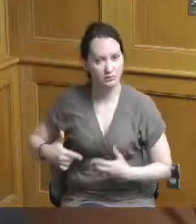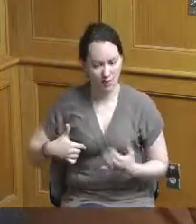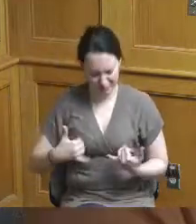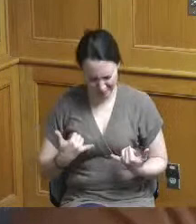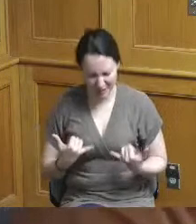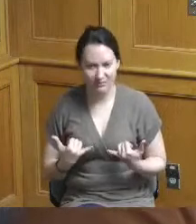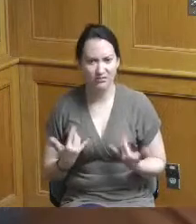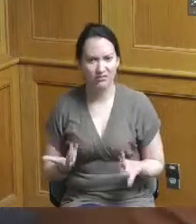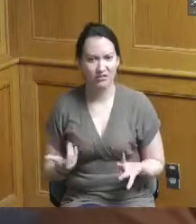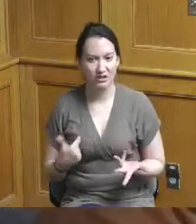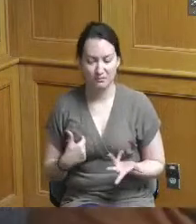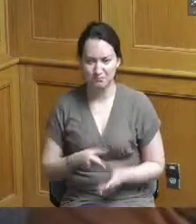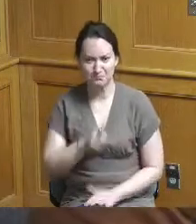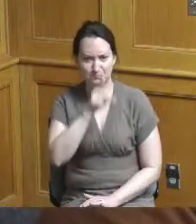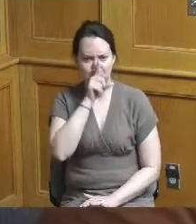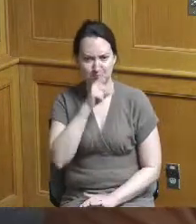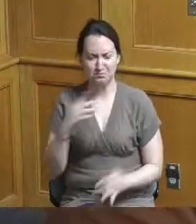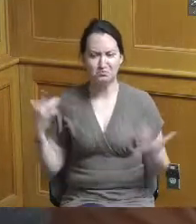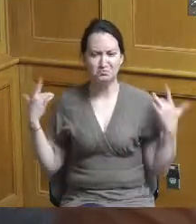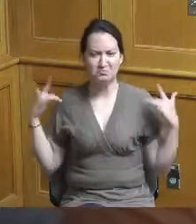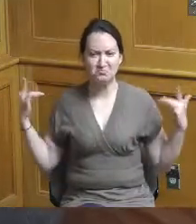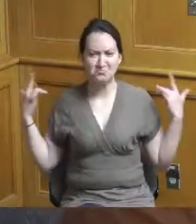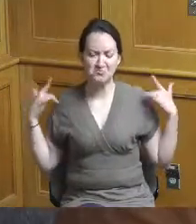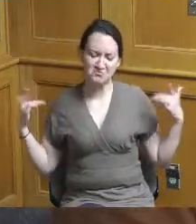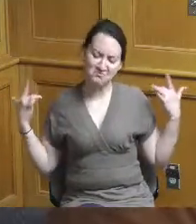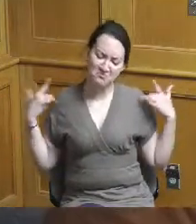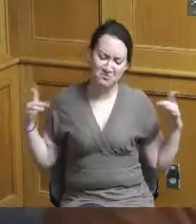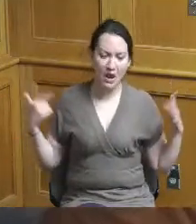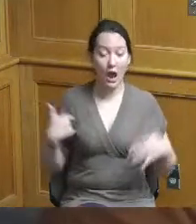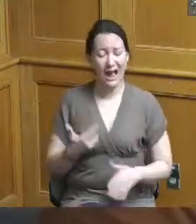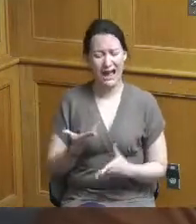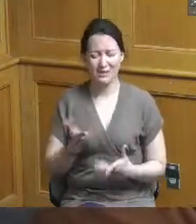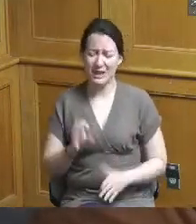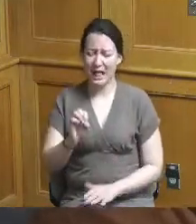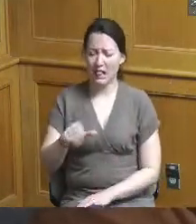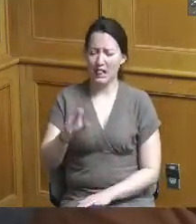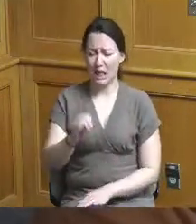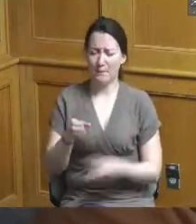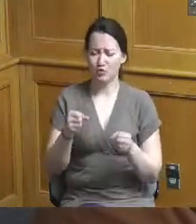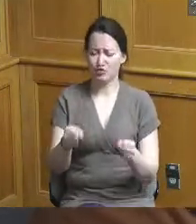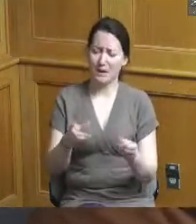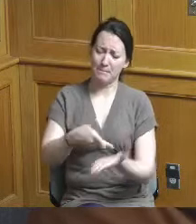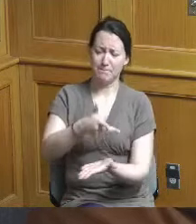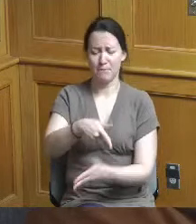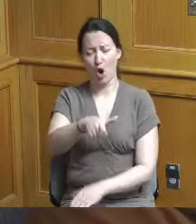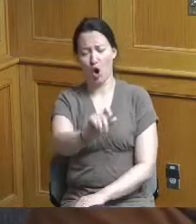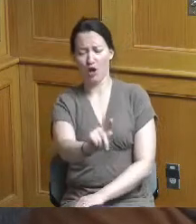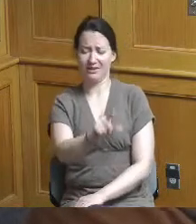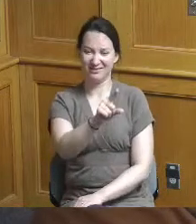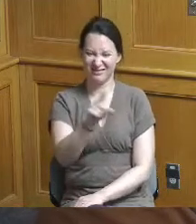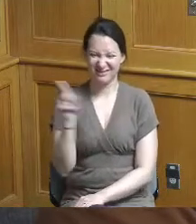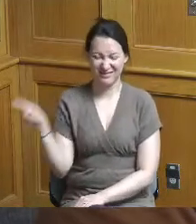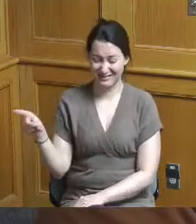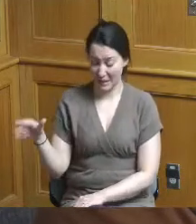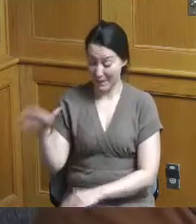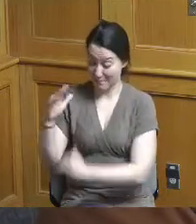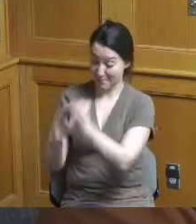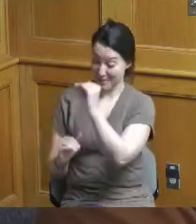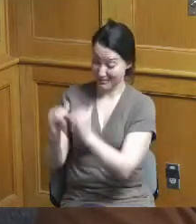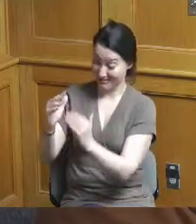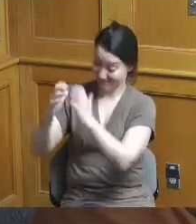and I can't have no say I don't want no Elm Street Park over at the Millennium site but nobody wants